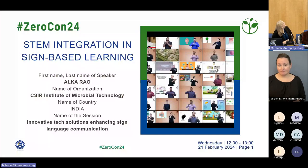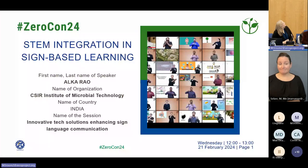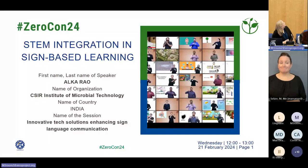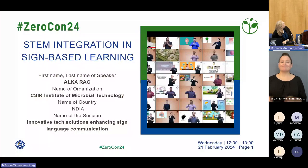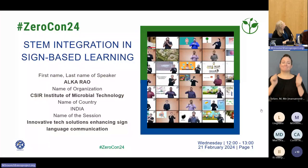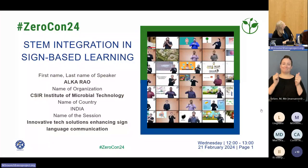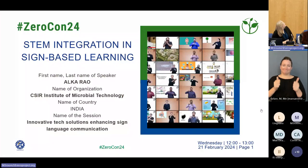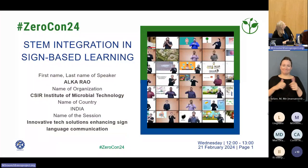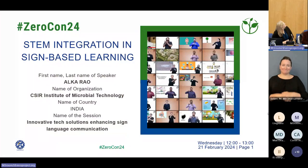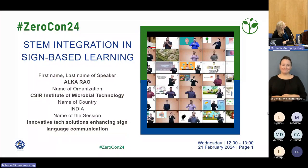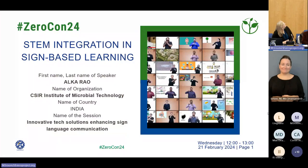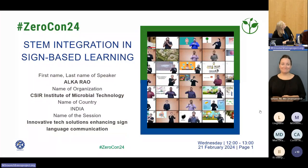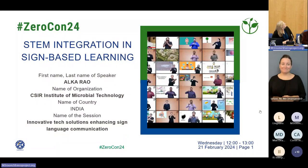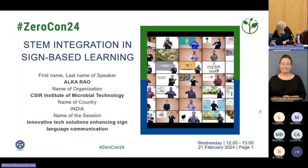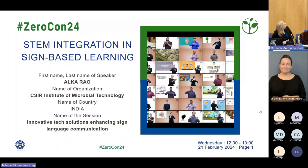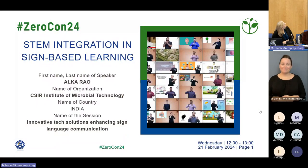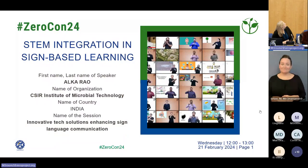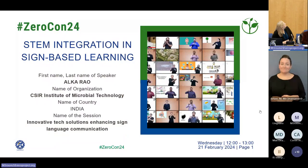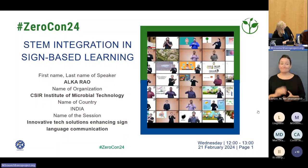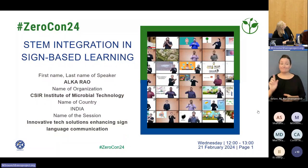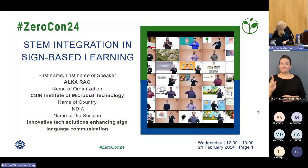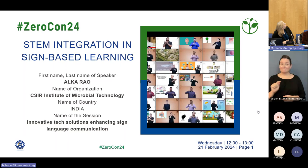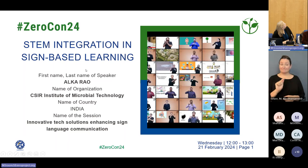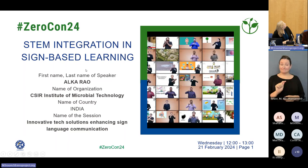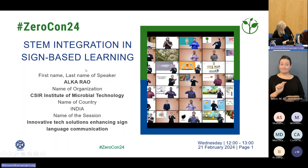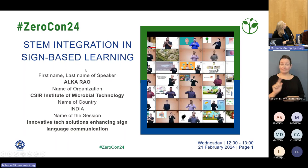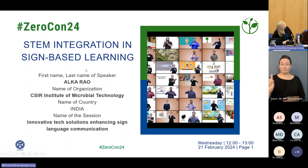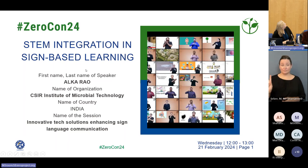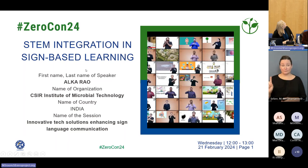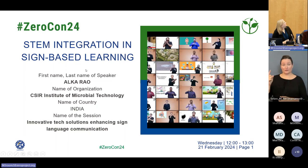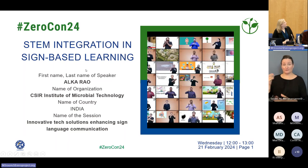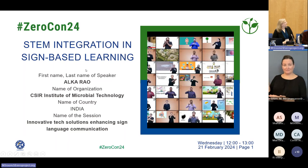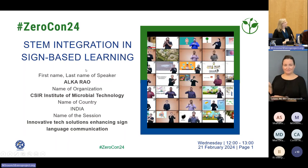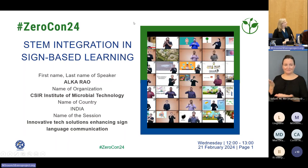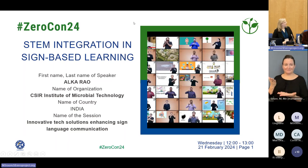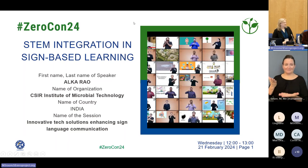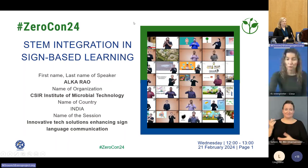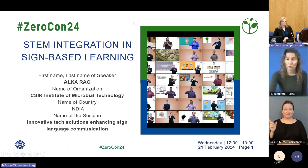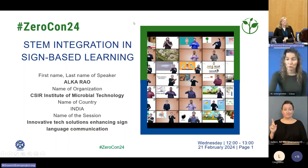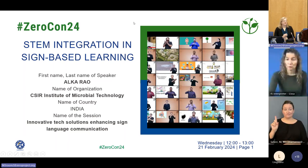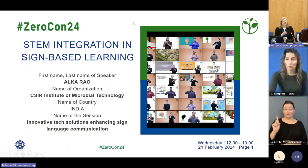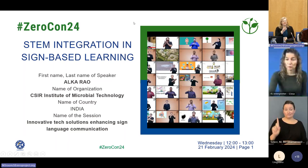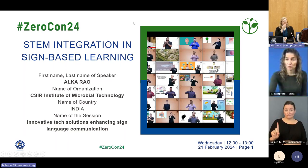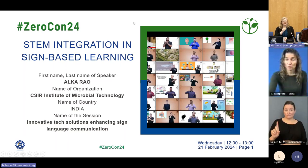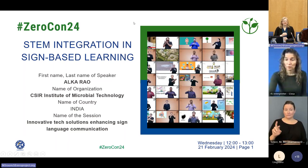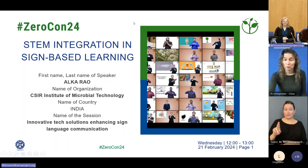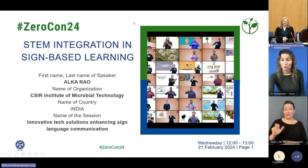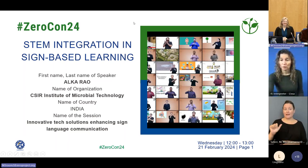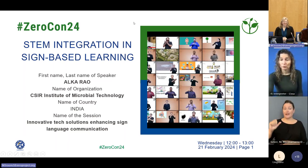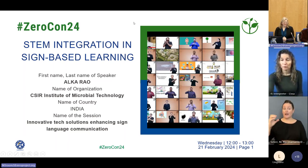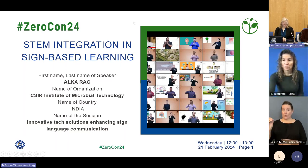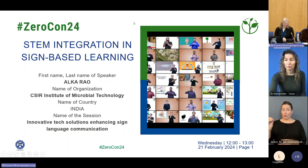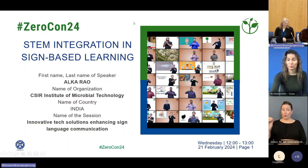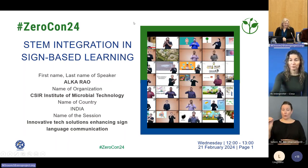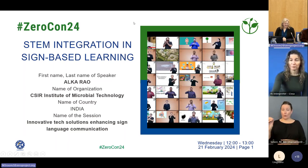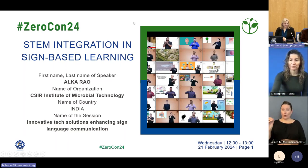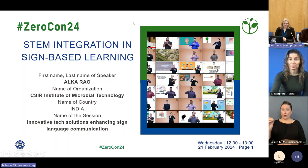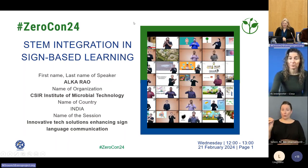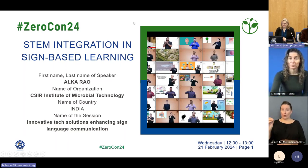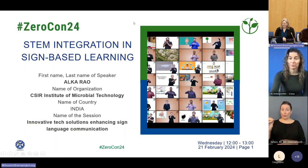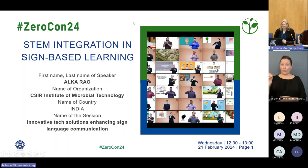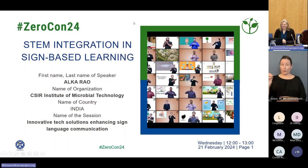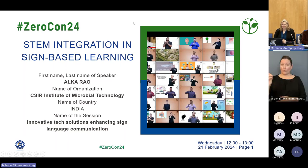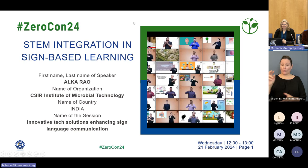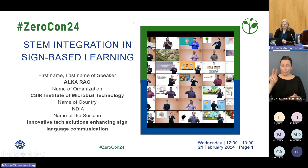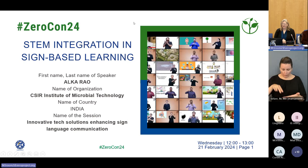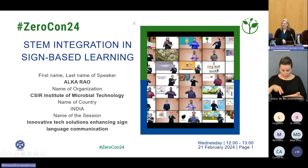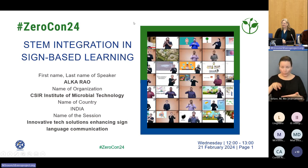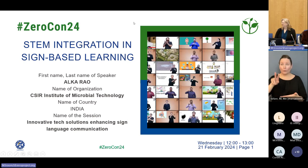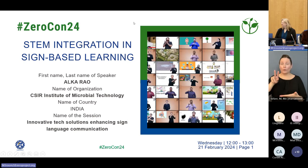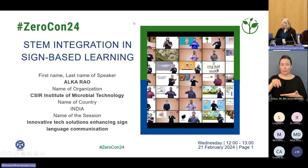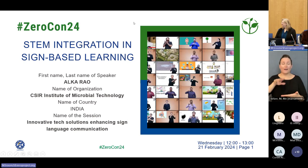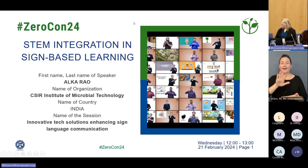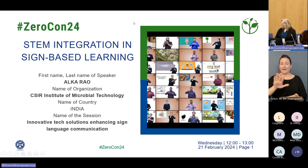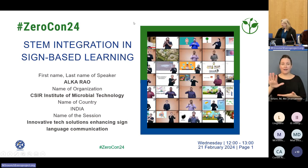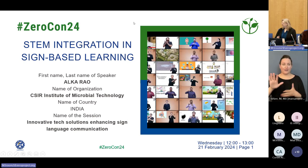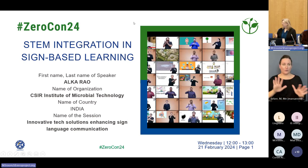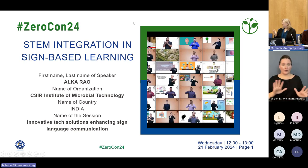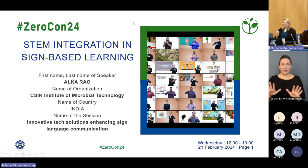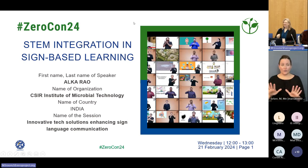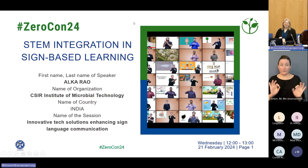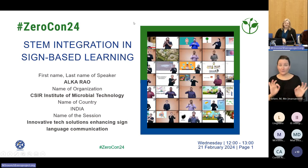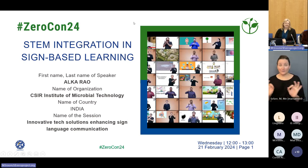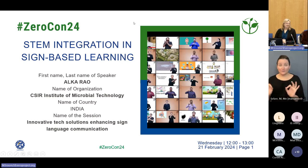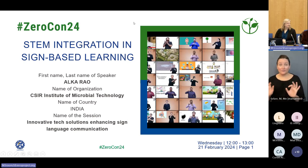we have the doctor, thank you. I am not familiar with all of this technology. We each have seven